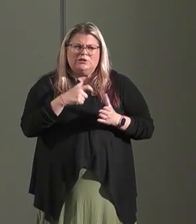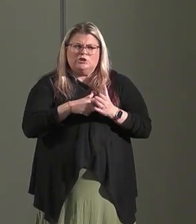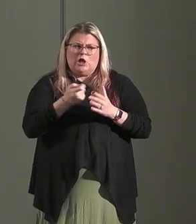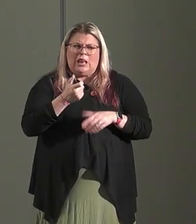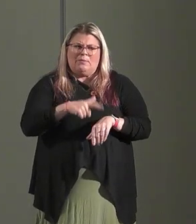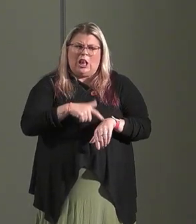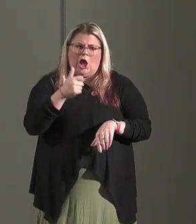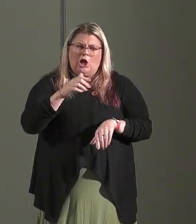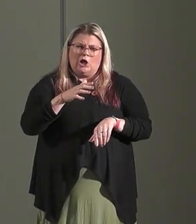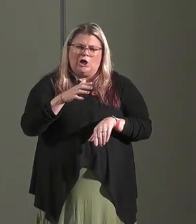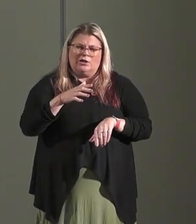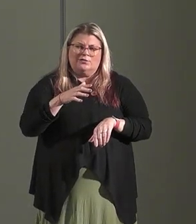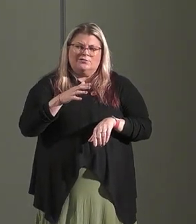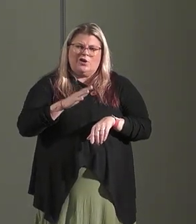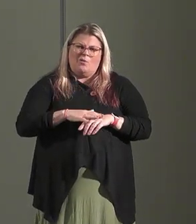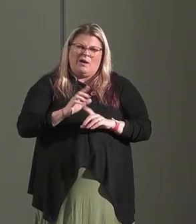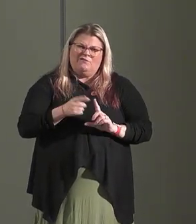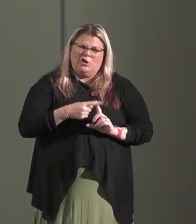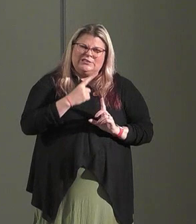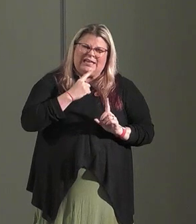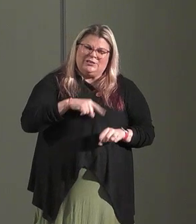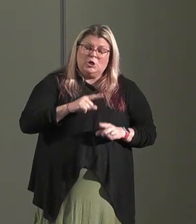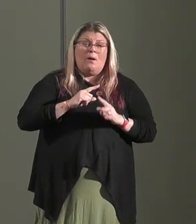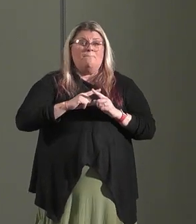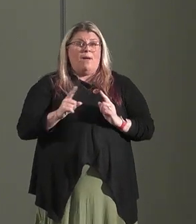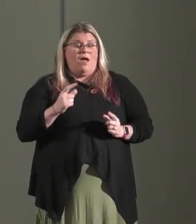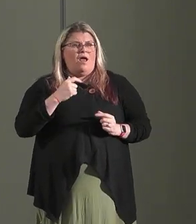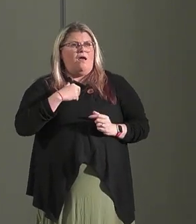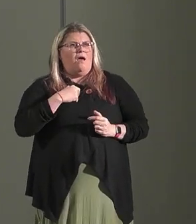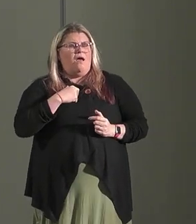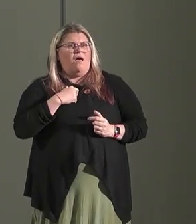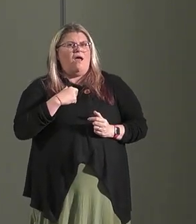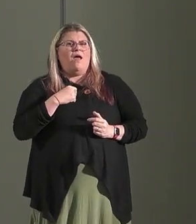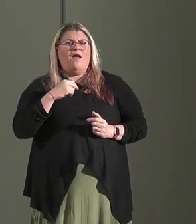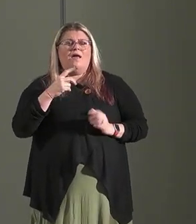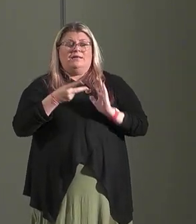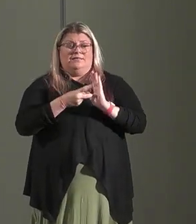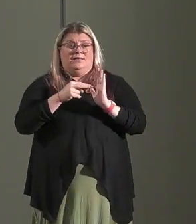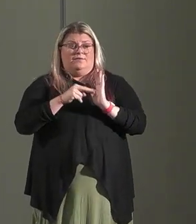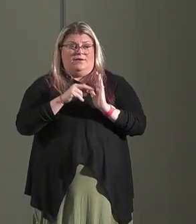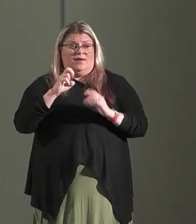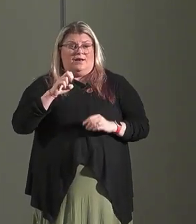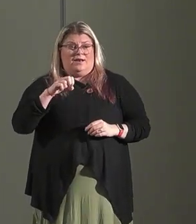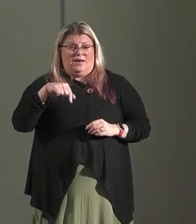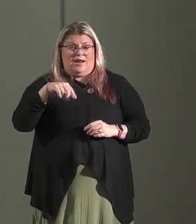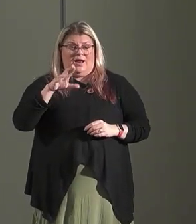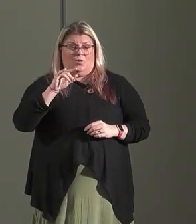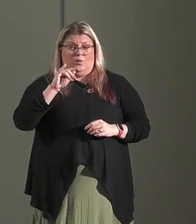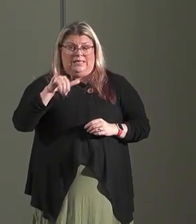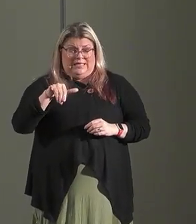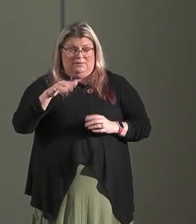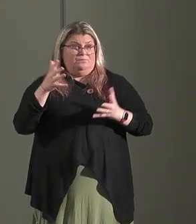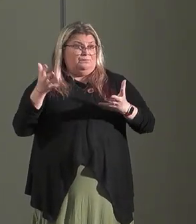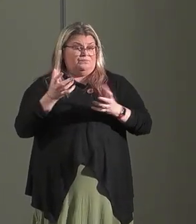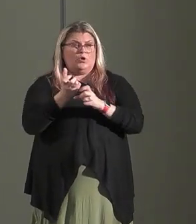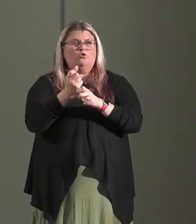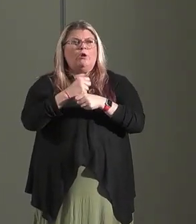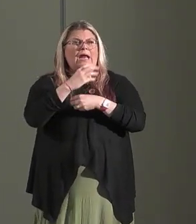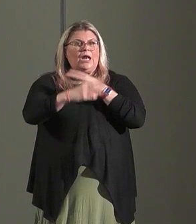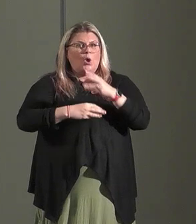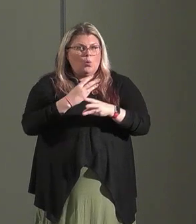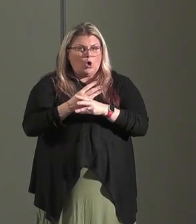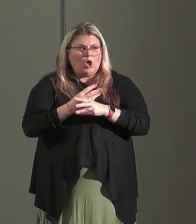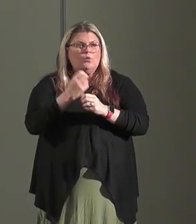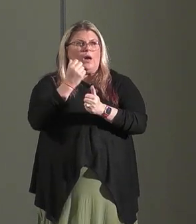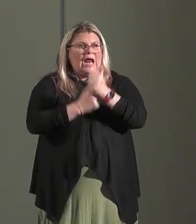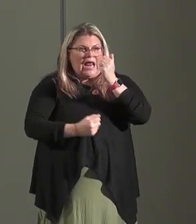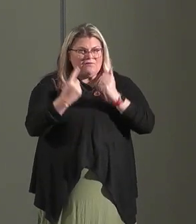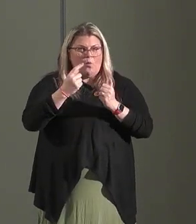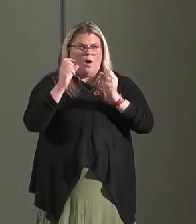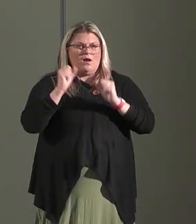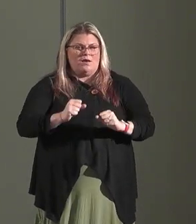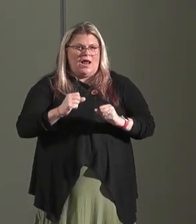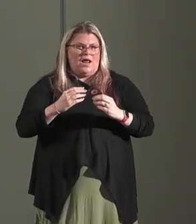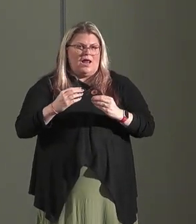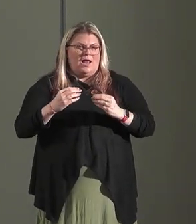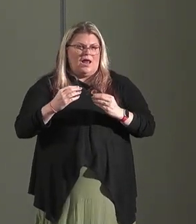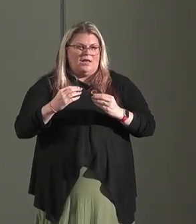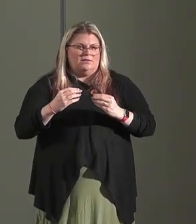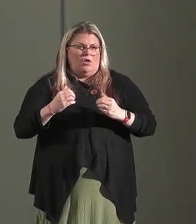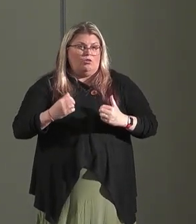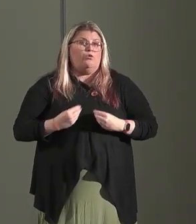one. But I define equity as creating a world where everyone can thrive how they choose.